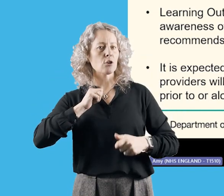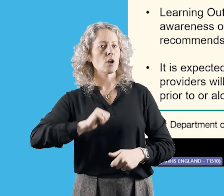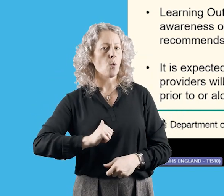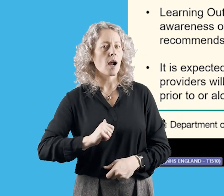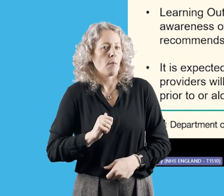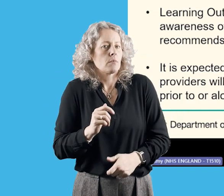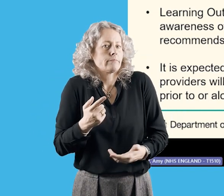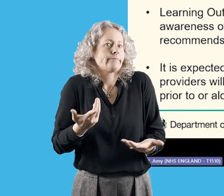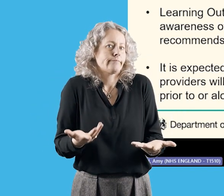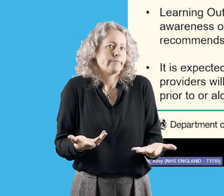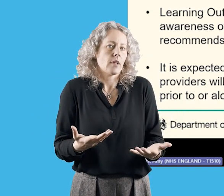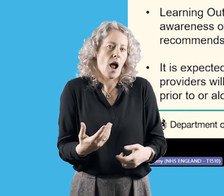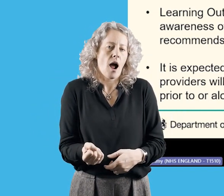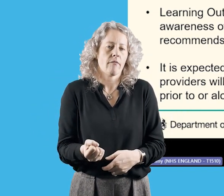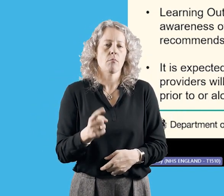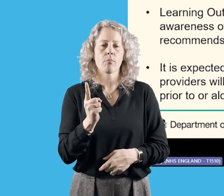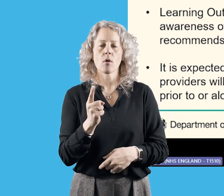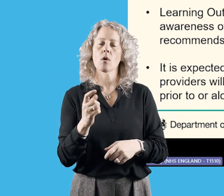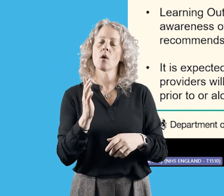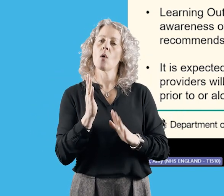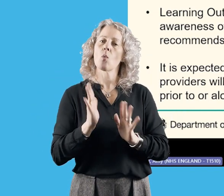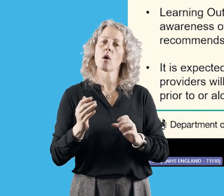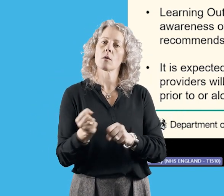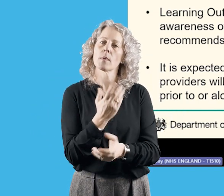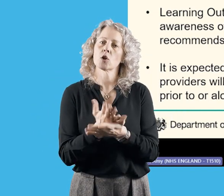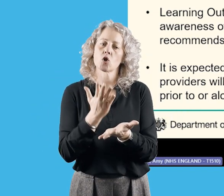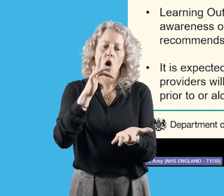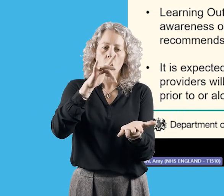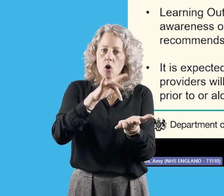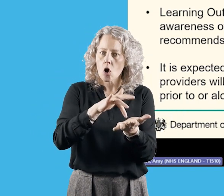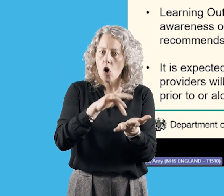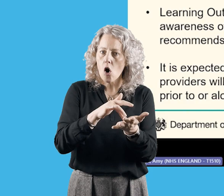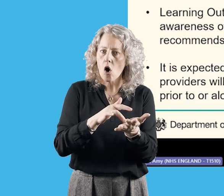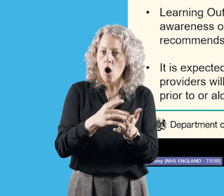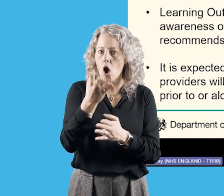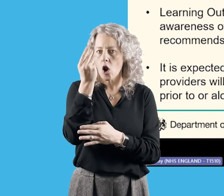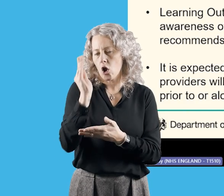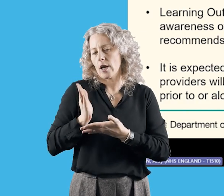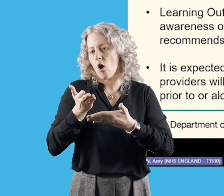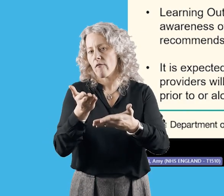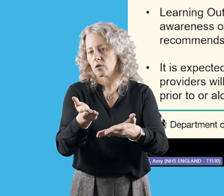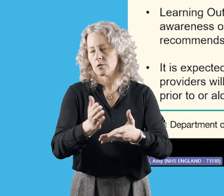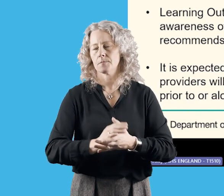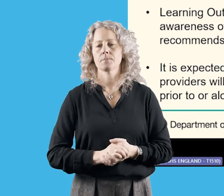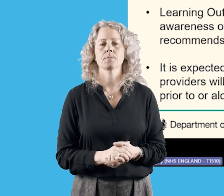to make sure that it is a part of core learning offers for staff in the adult social care sector. As the minister